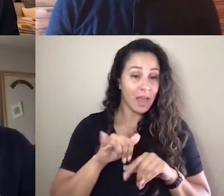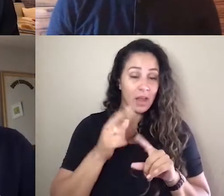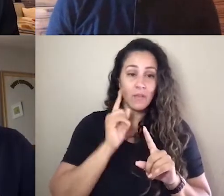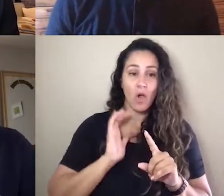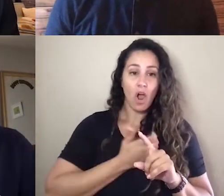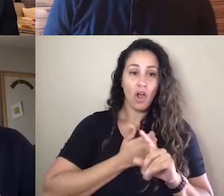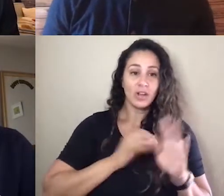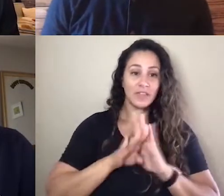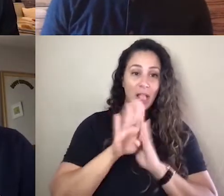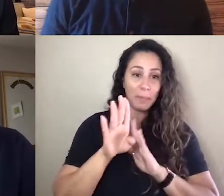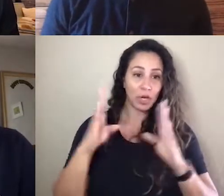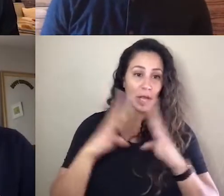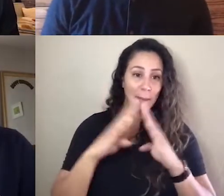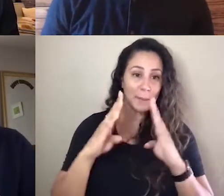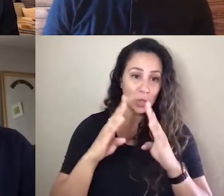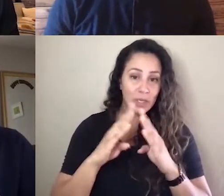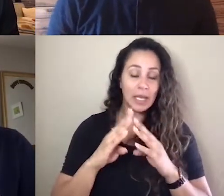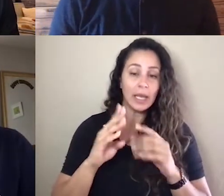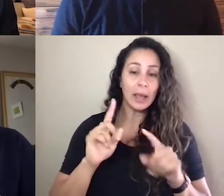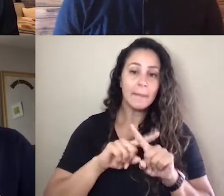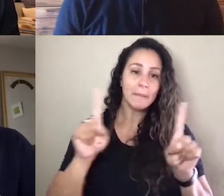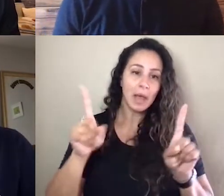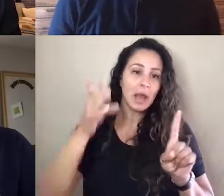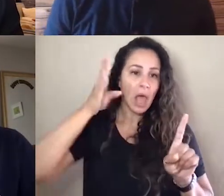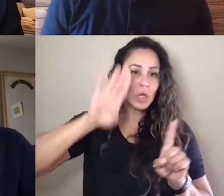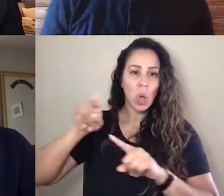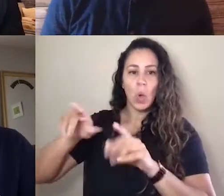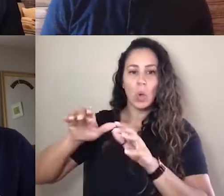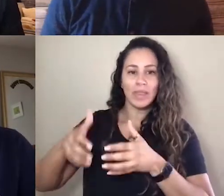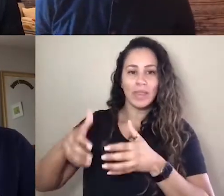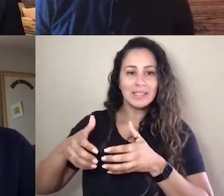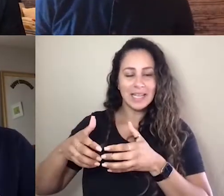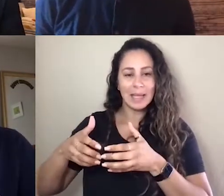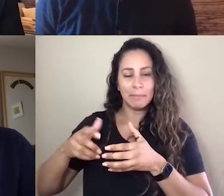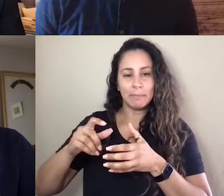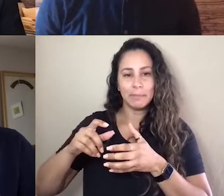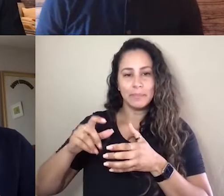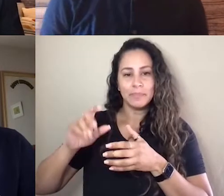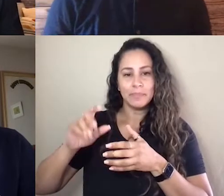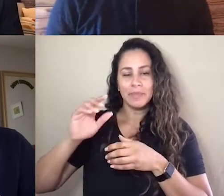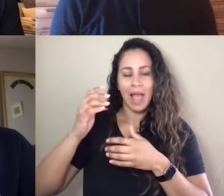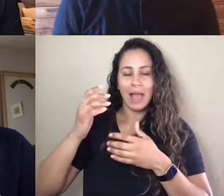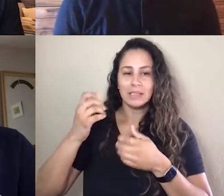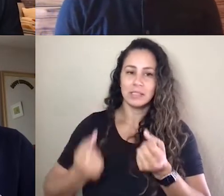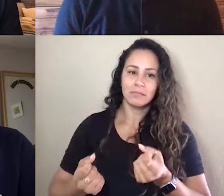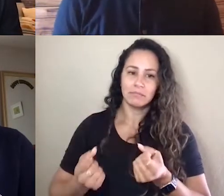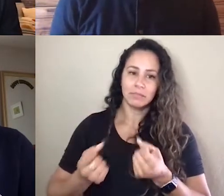DEVELOPER COMMUNITY BUT IT'S SOMETHING THAT KATIE AND TEAM HAVE SPENT SOME TIME CONSIDERING.